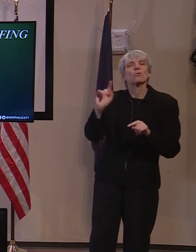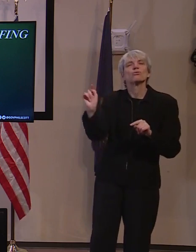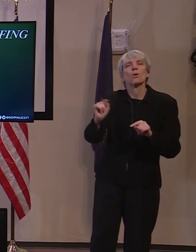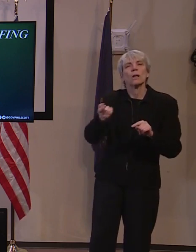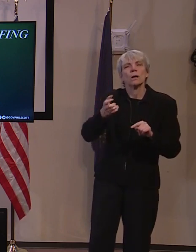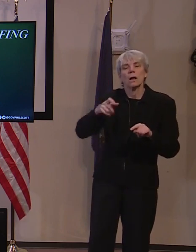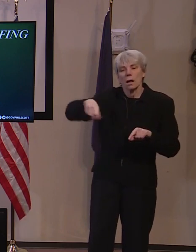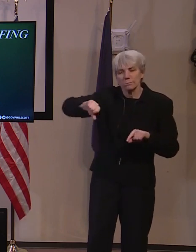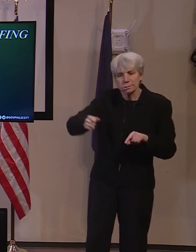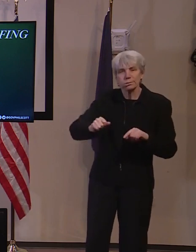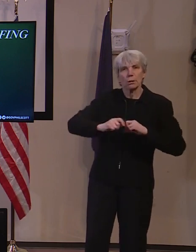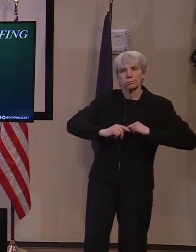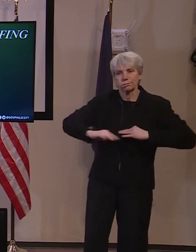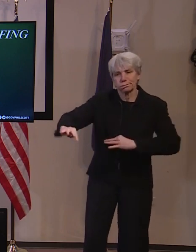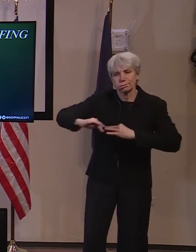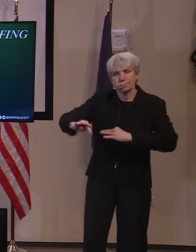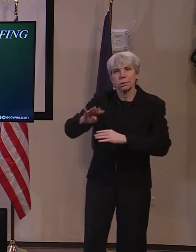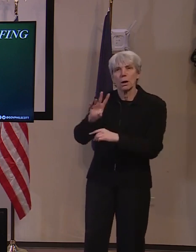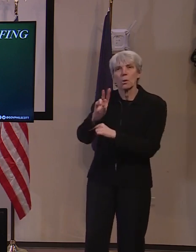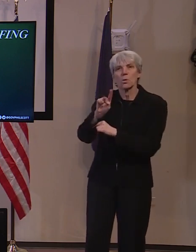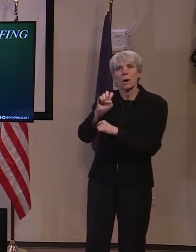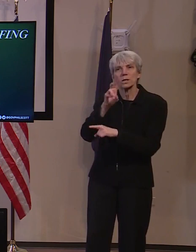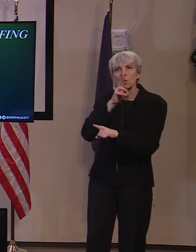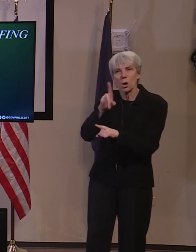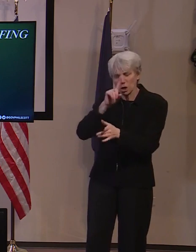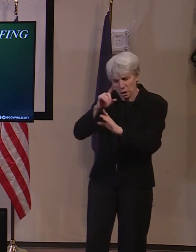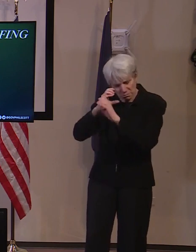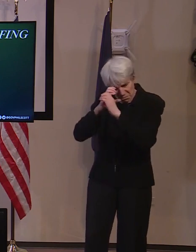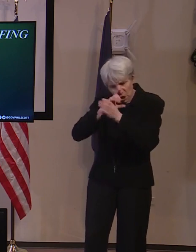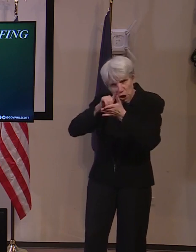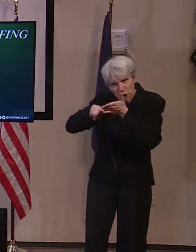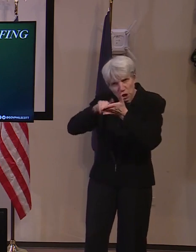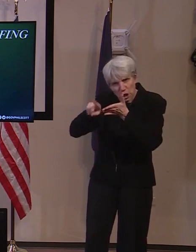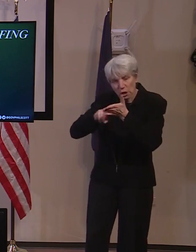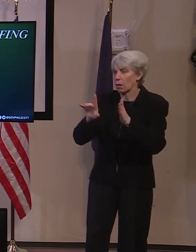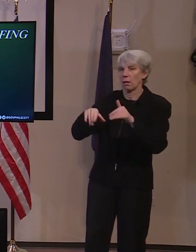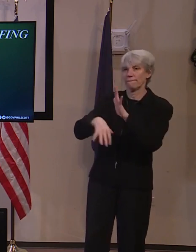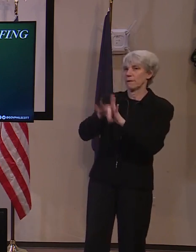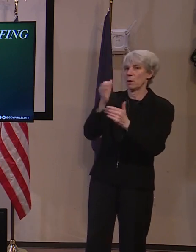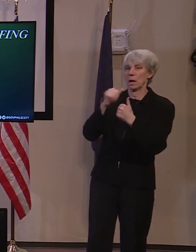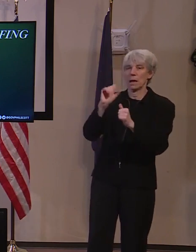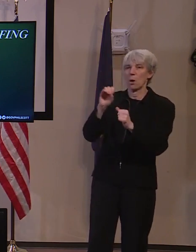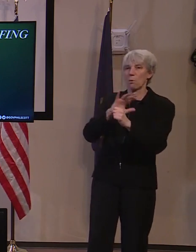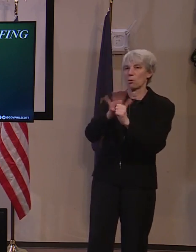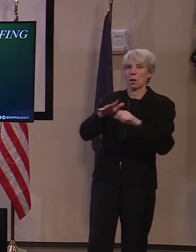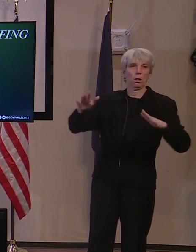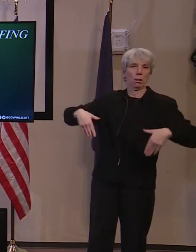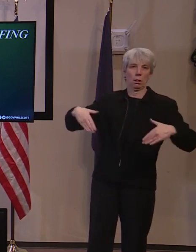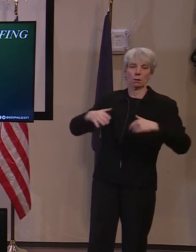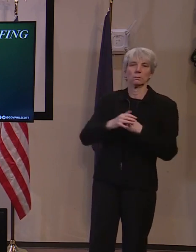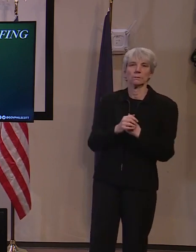when not if all macron has identified in our state. Hm, You can find a clinic,